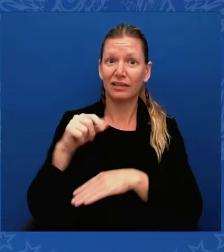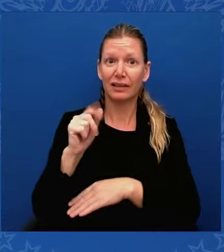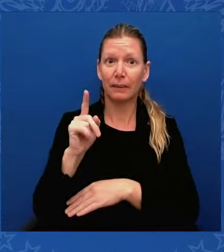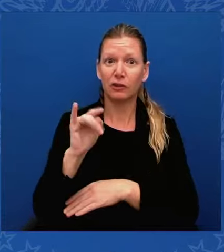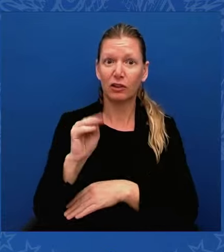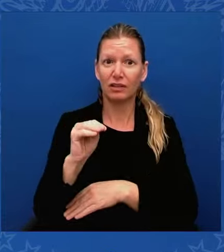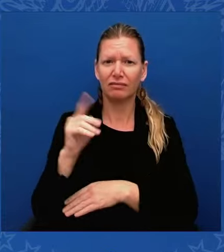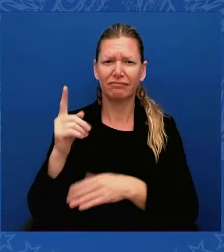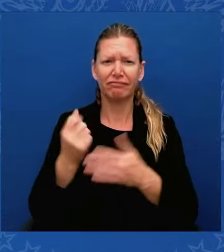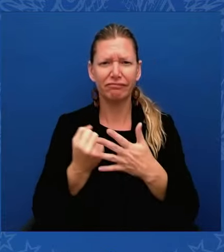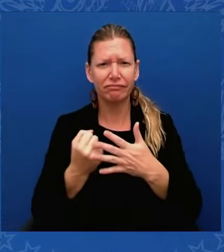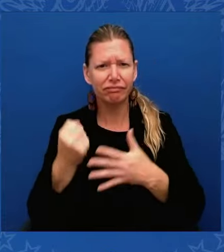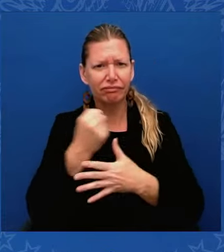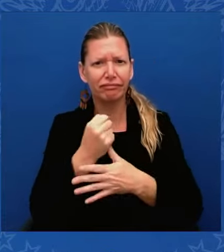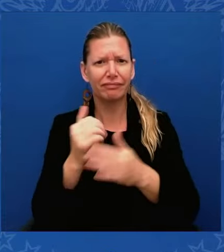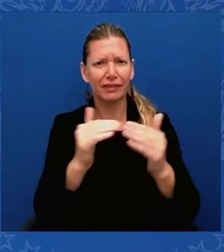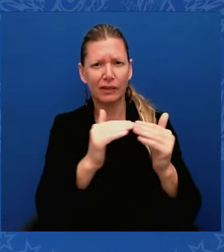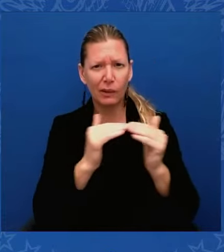from the AANHPI community.